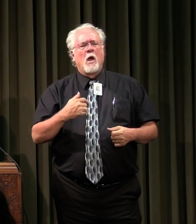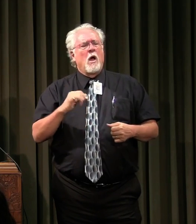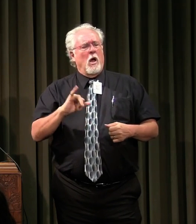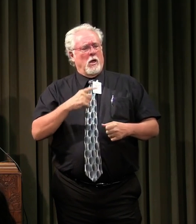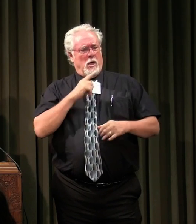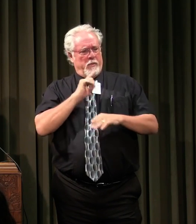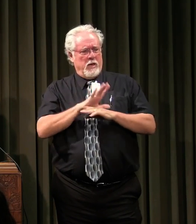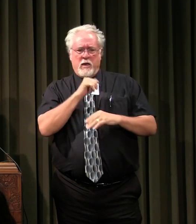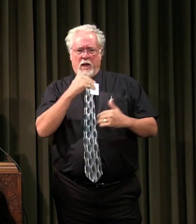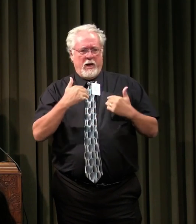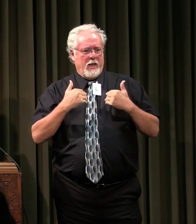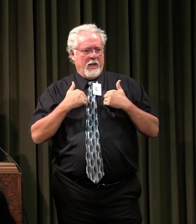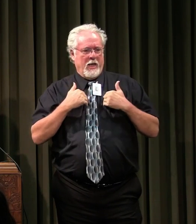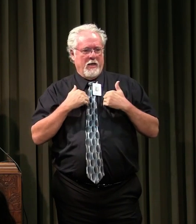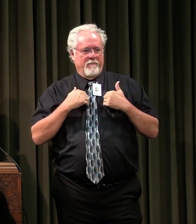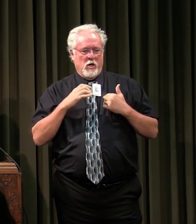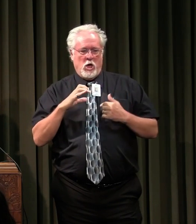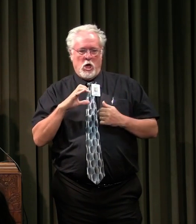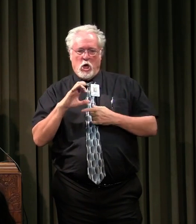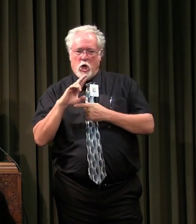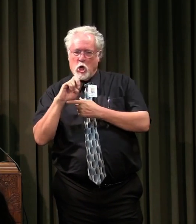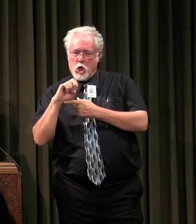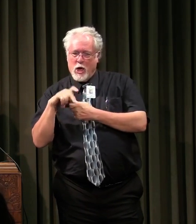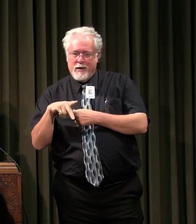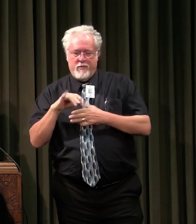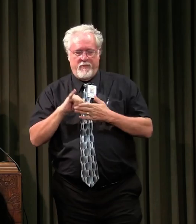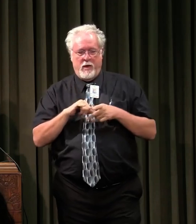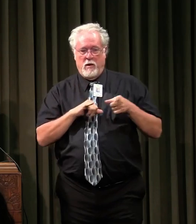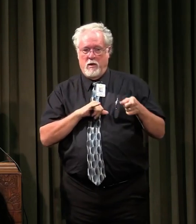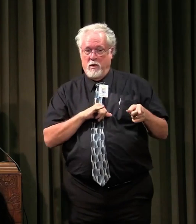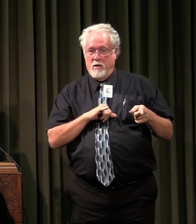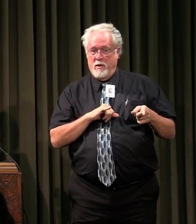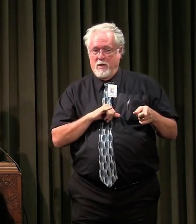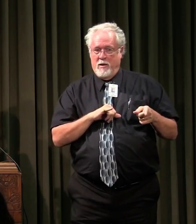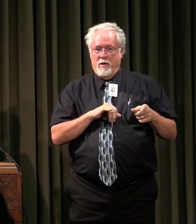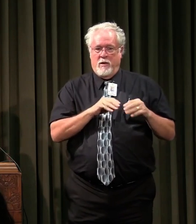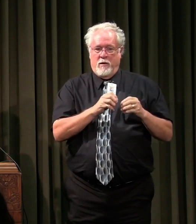not have creep in the sense that this is going to be a never expansive list of